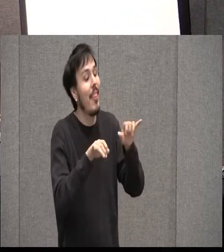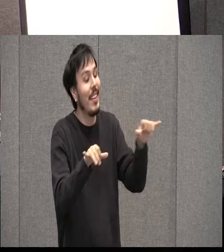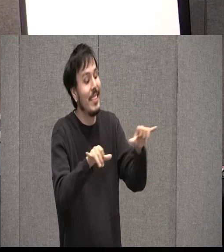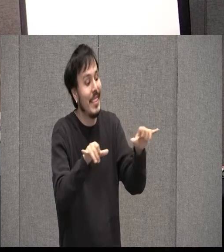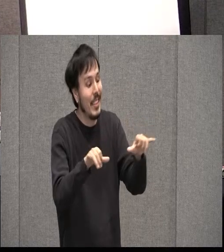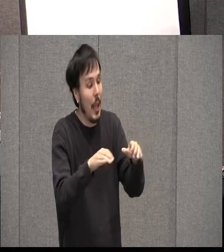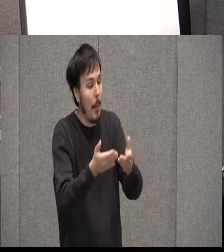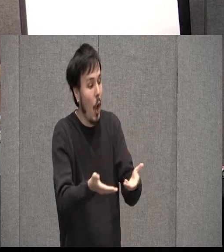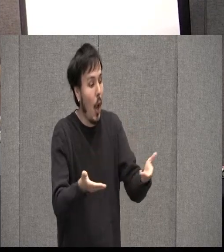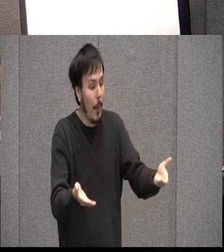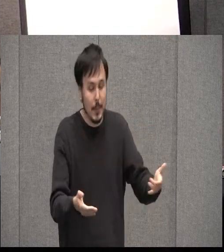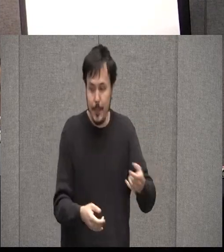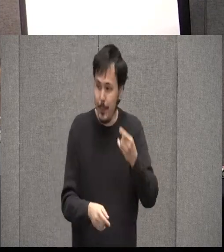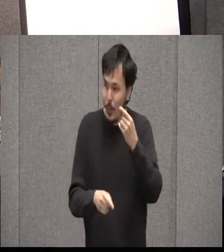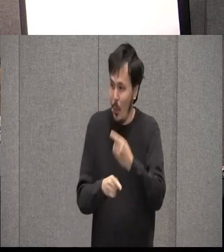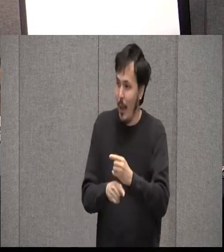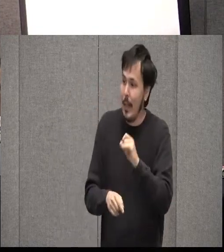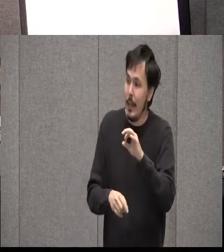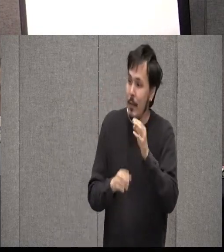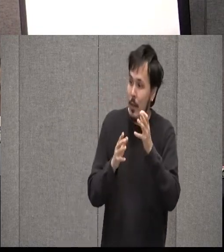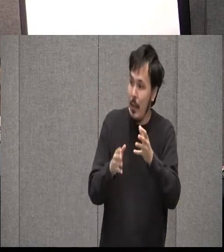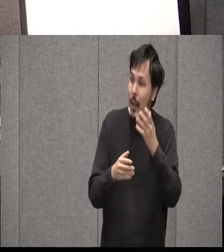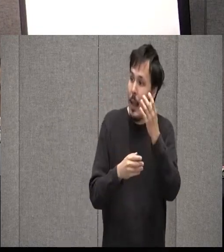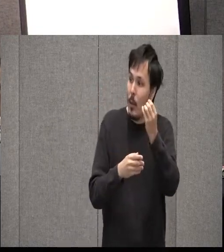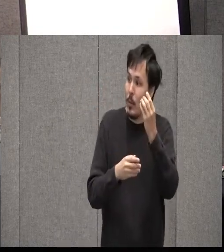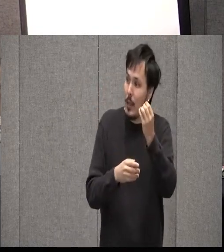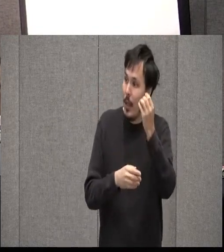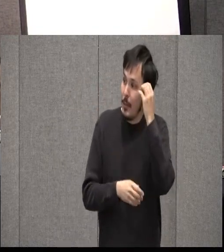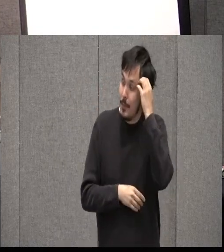and then you can go out later and draw some more.